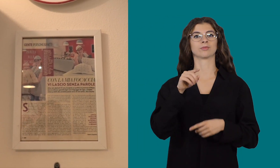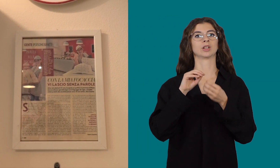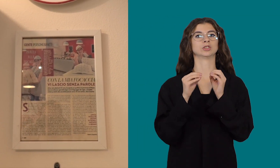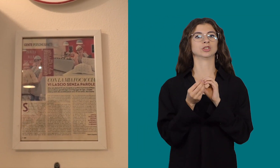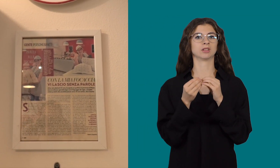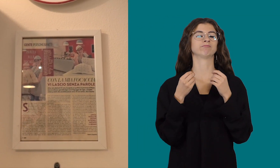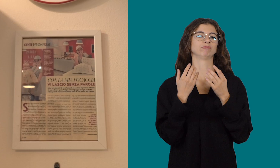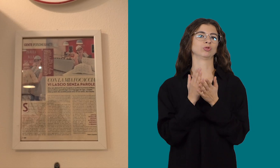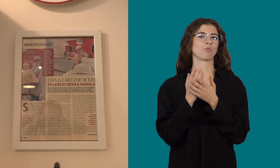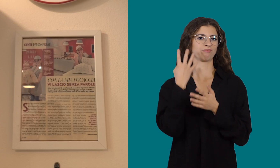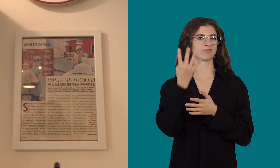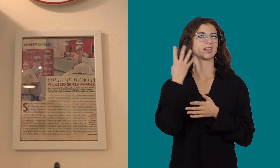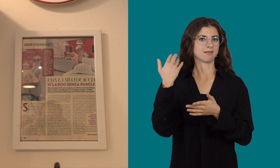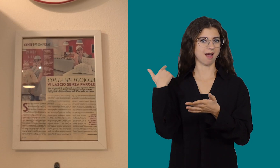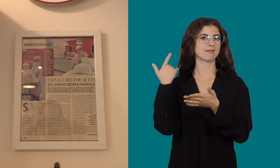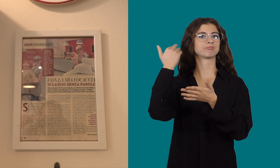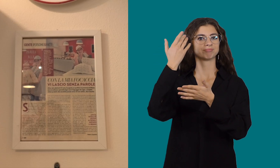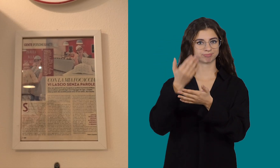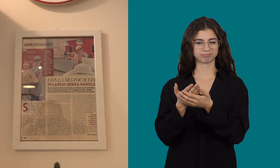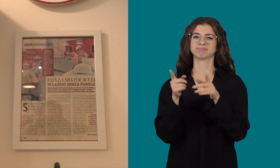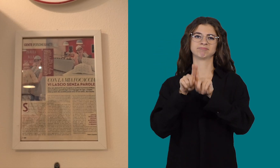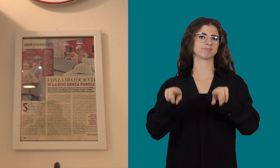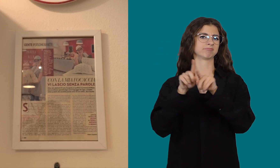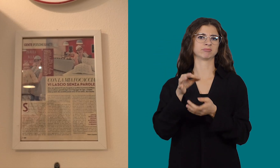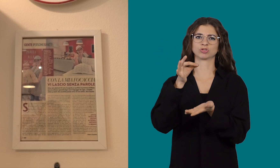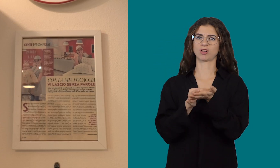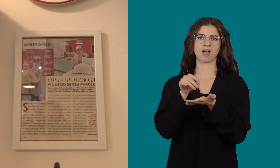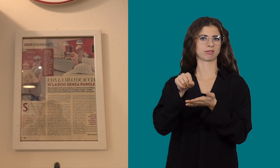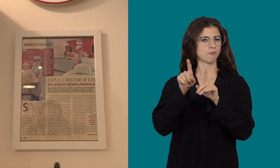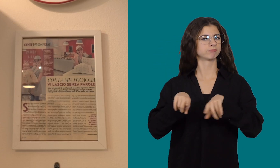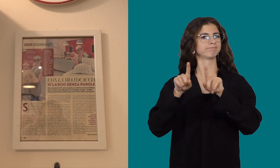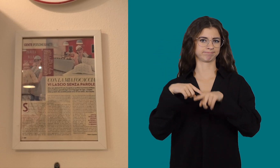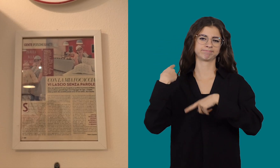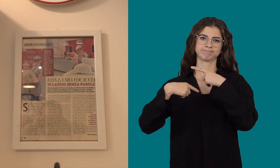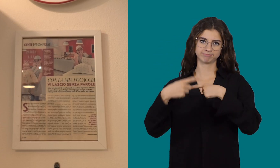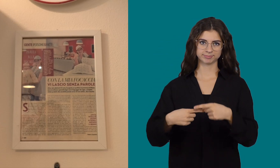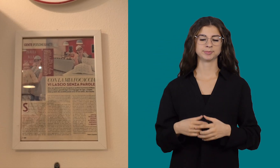The shop has been open for four years, always at the same place.